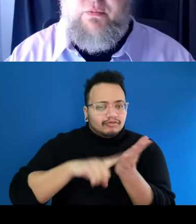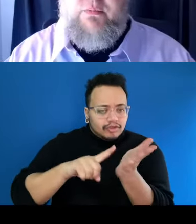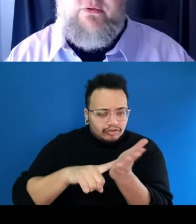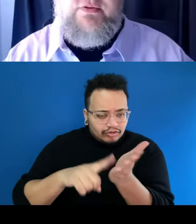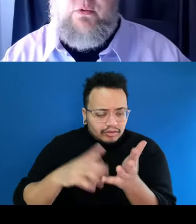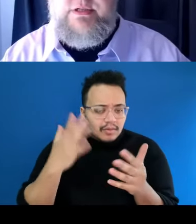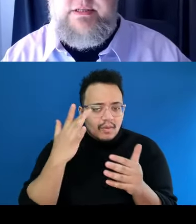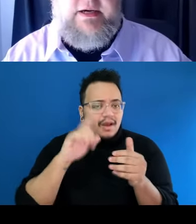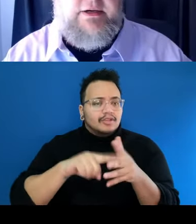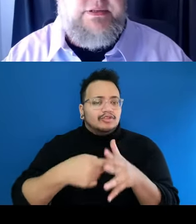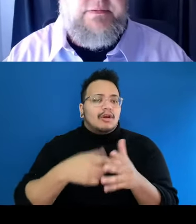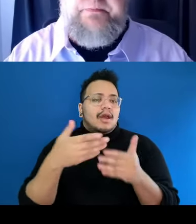and then we'll move to more details.